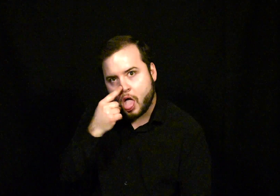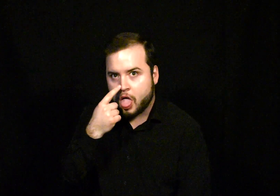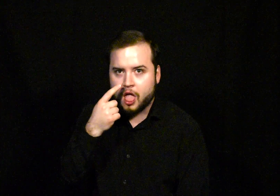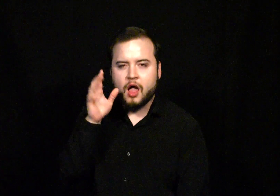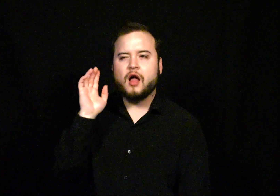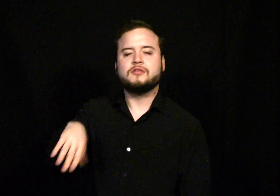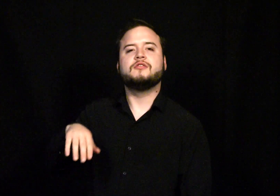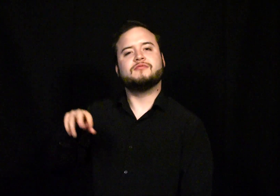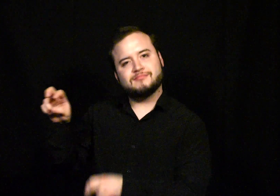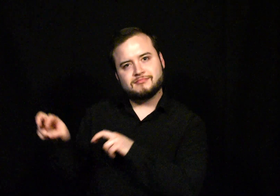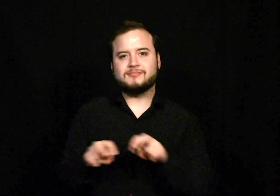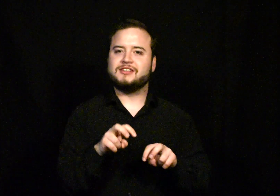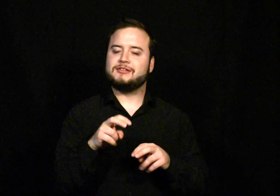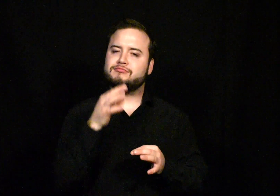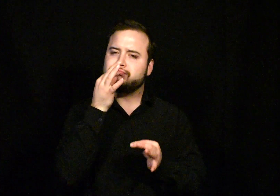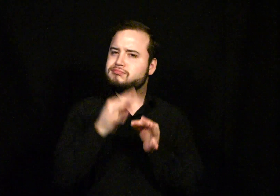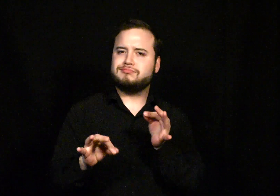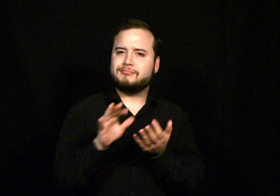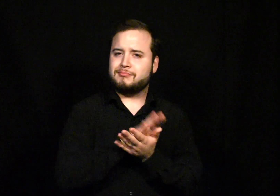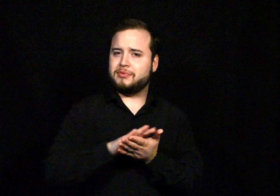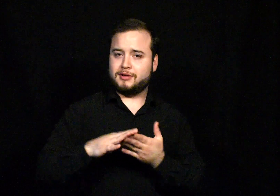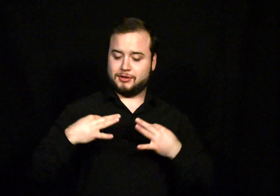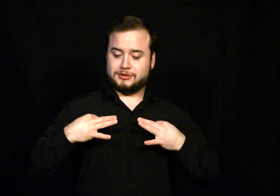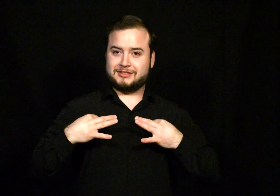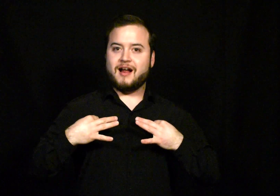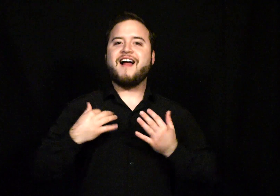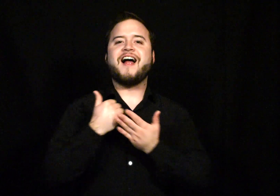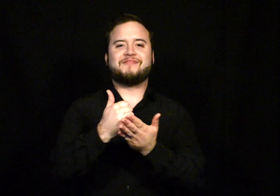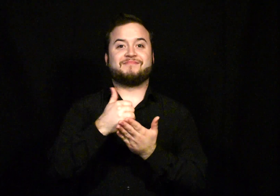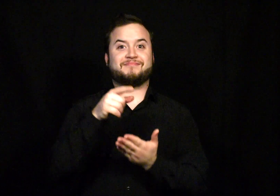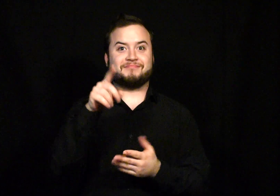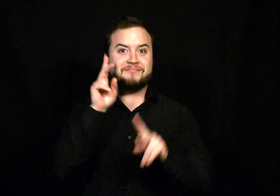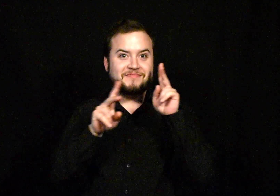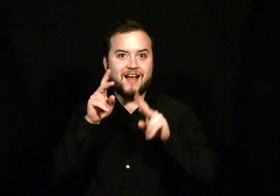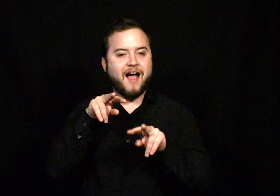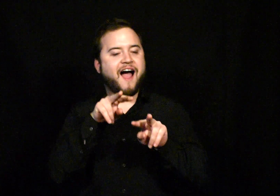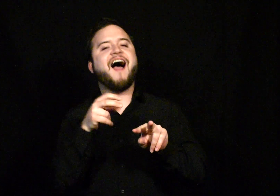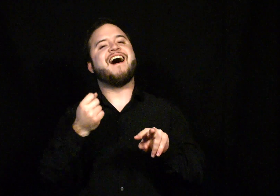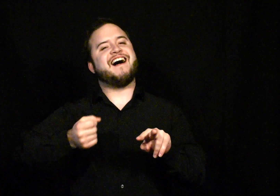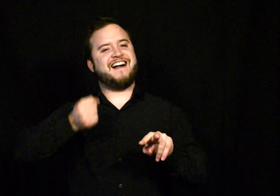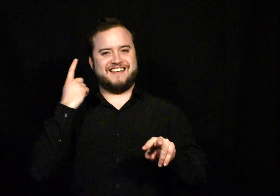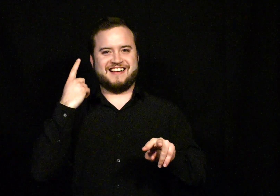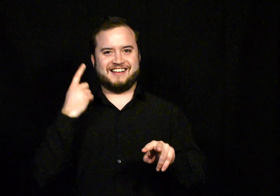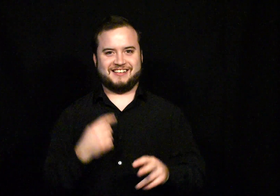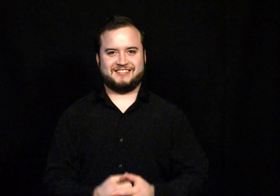Skip over those in favor of plain shirts that will help you and the person watching you on the screen.